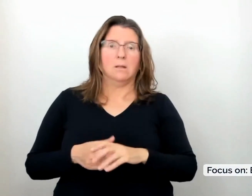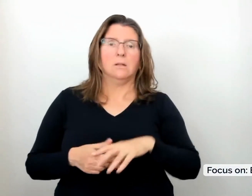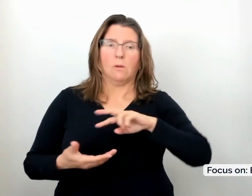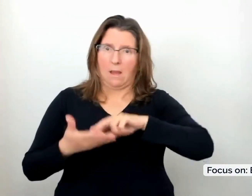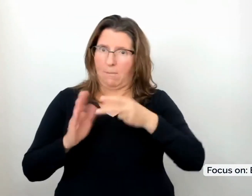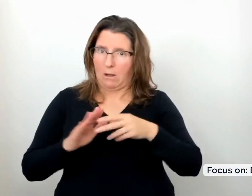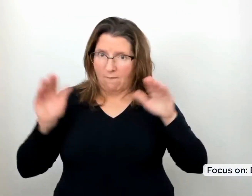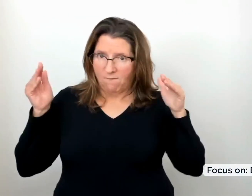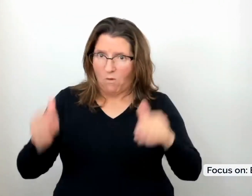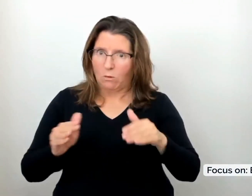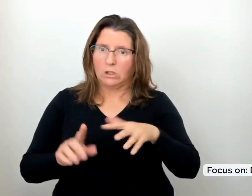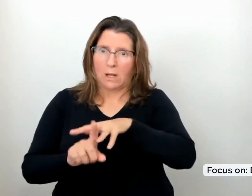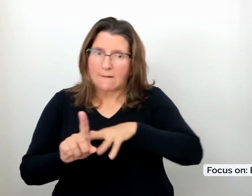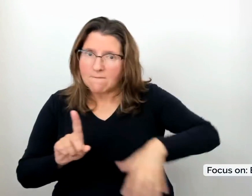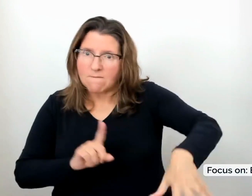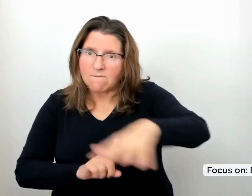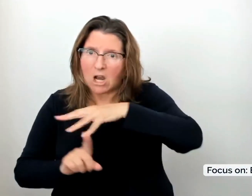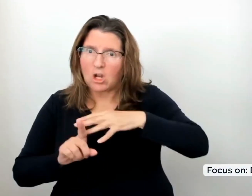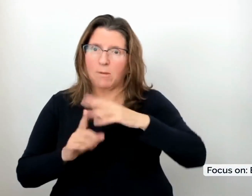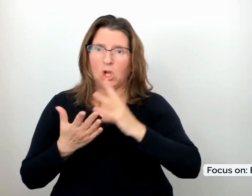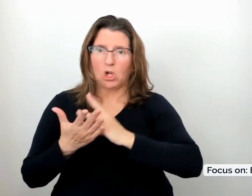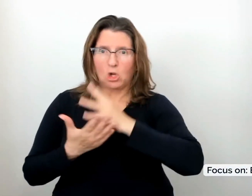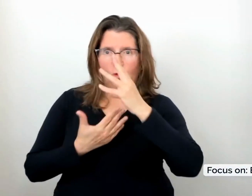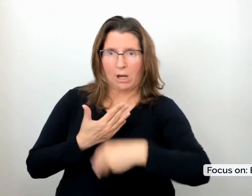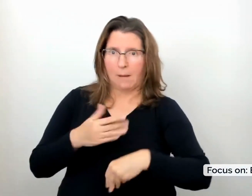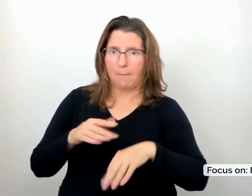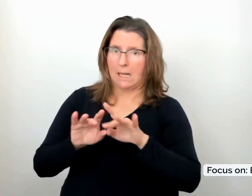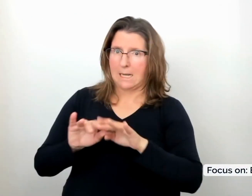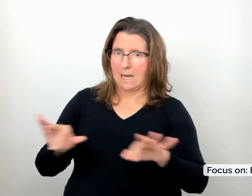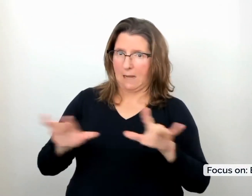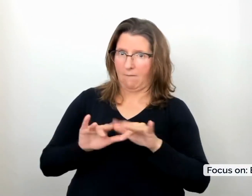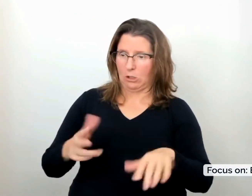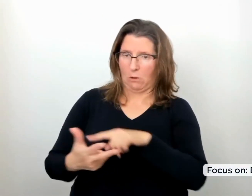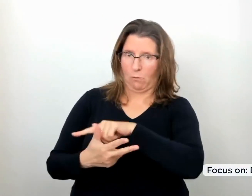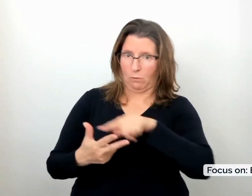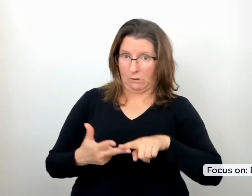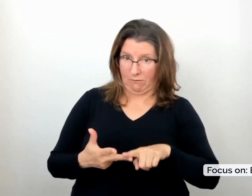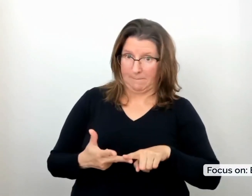The focus is on the environment, curriculum and expected diversity.